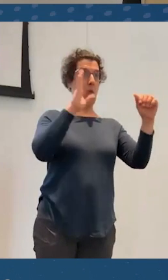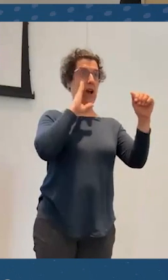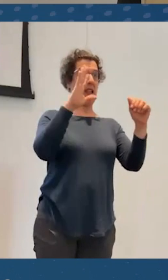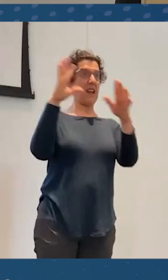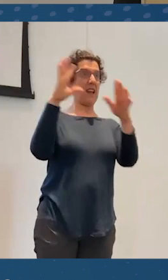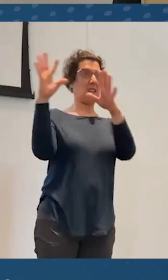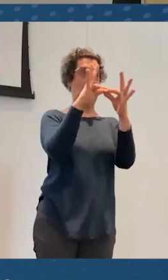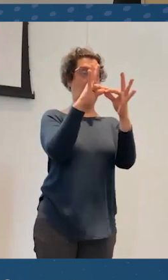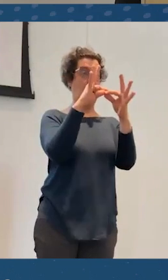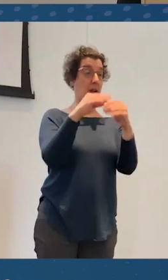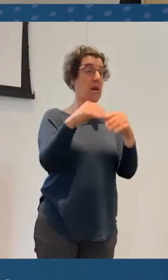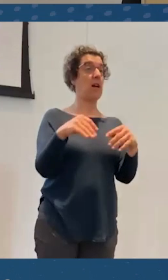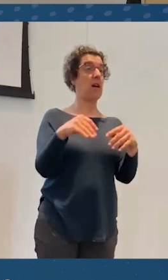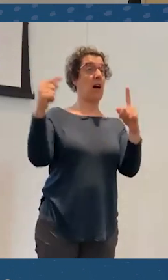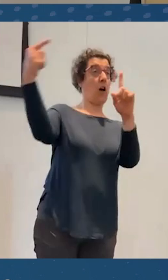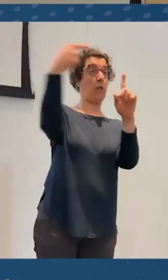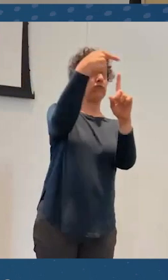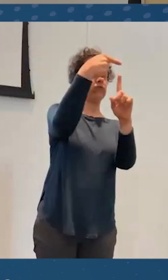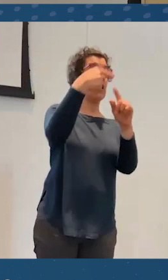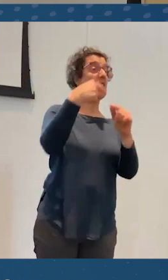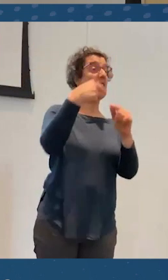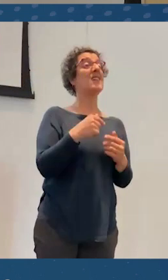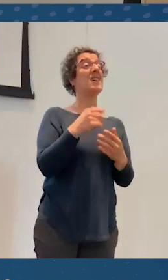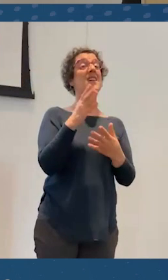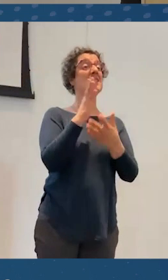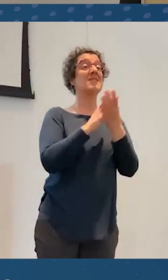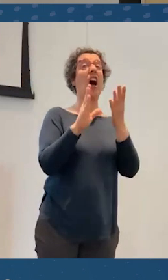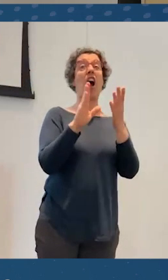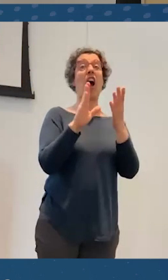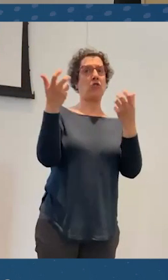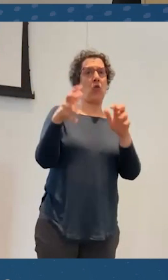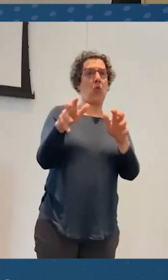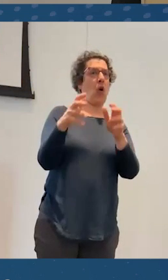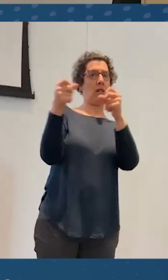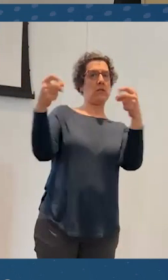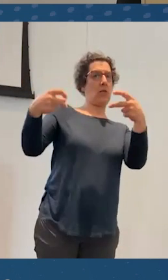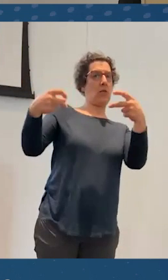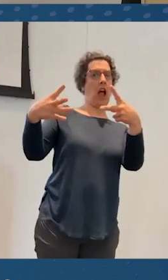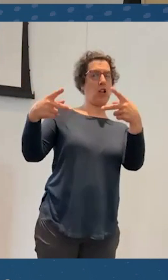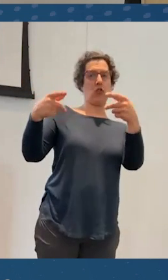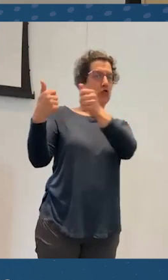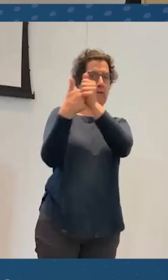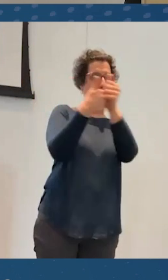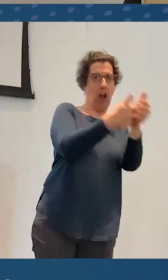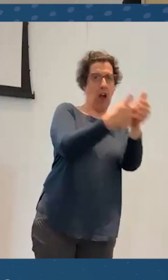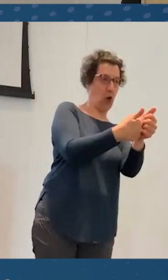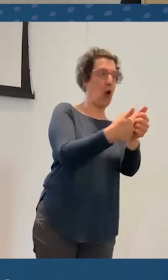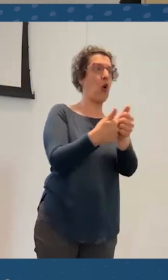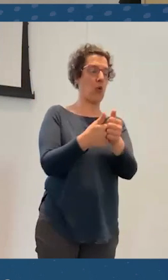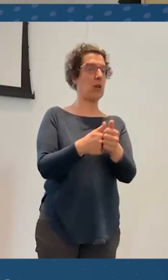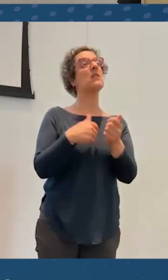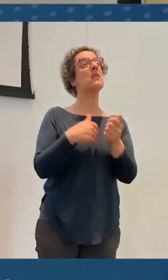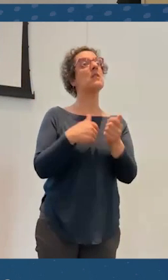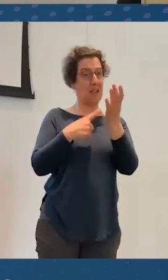Some people may not want the subtitles to follow them at all. Some people may be OK with having the subtitles just be